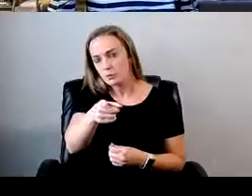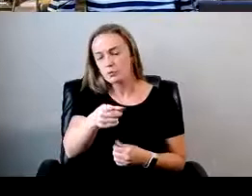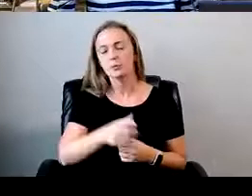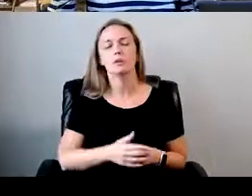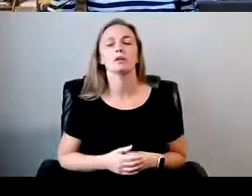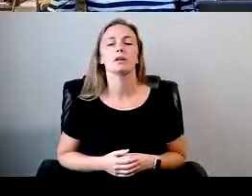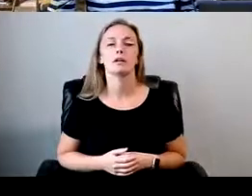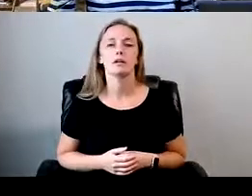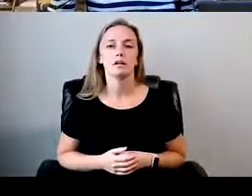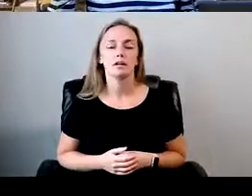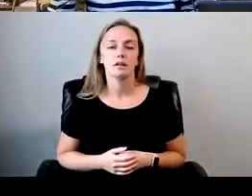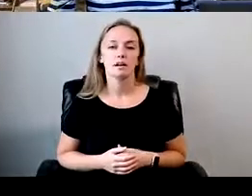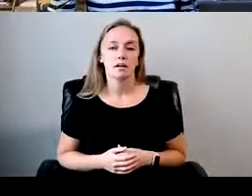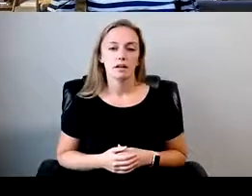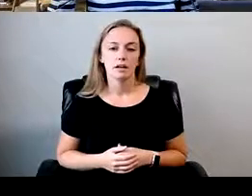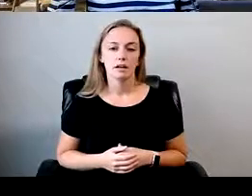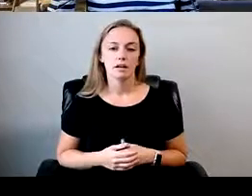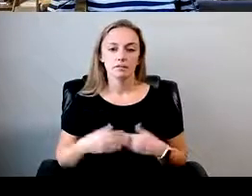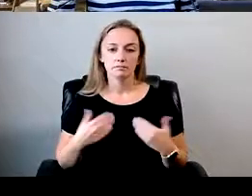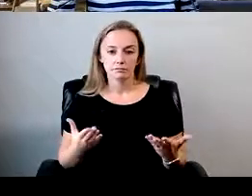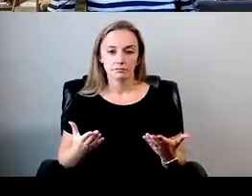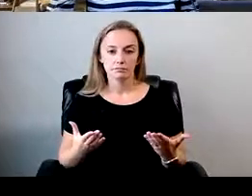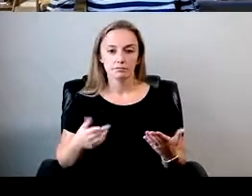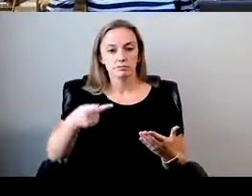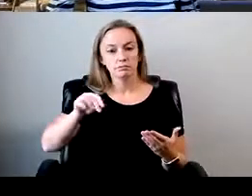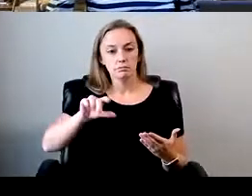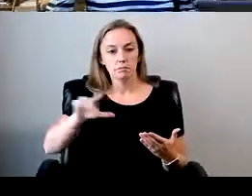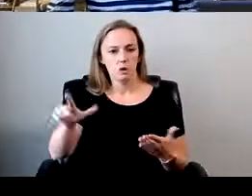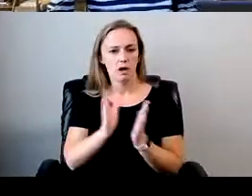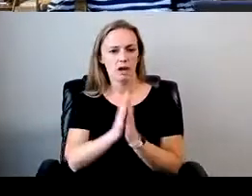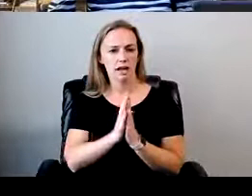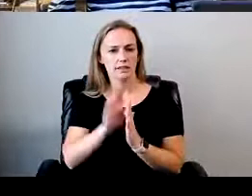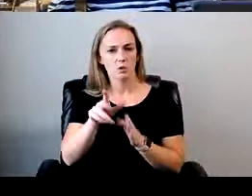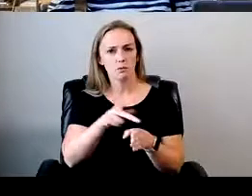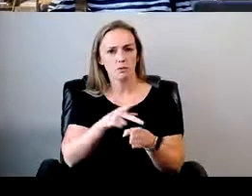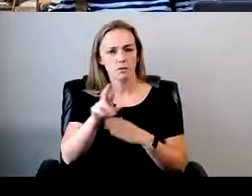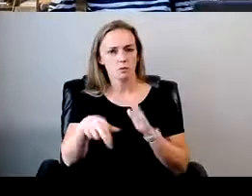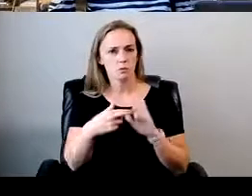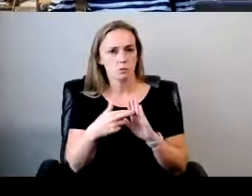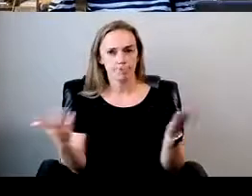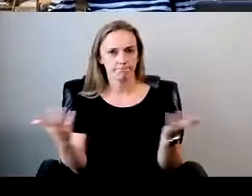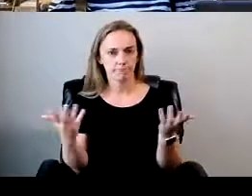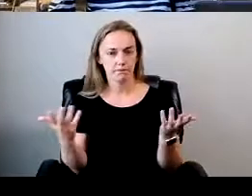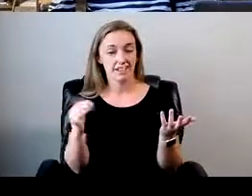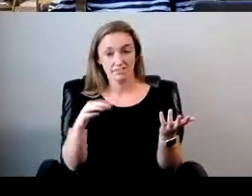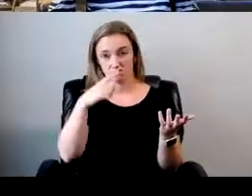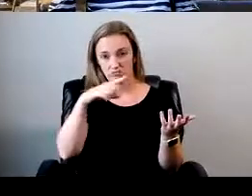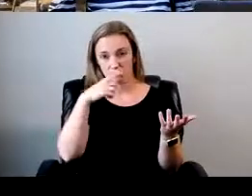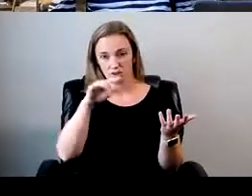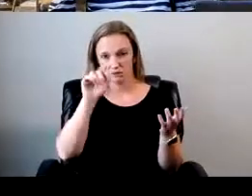So the poll asks, what are your professional roles? And if you wouldn't mind filling that in